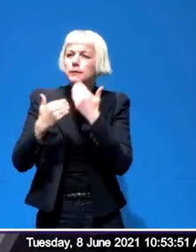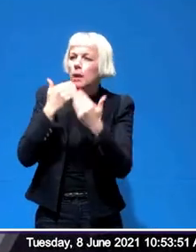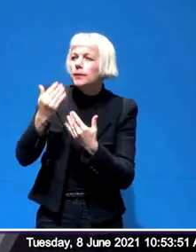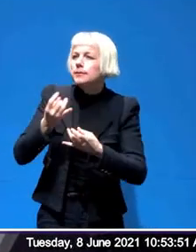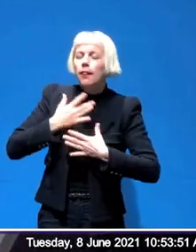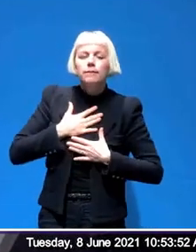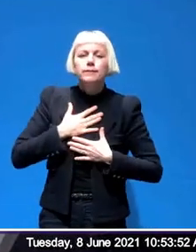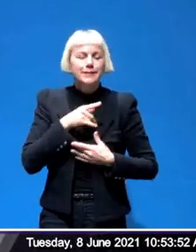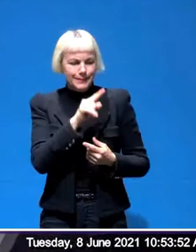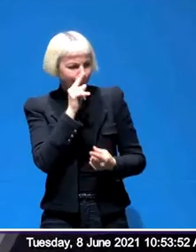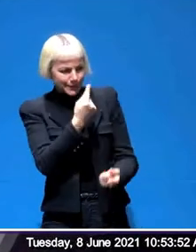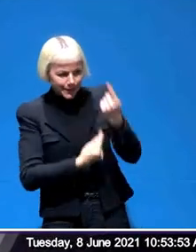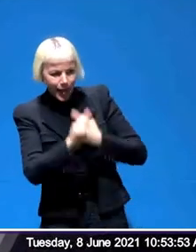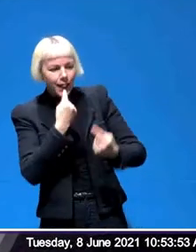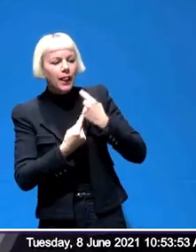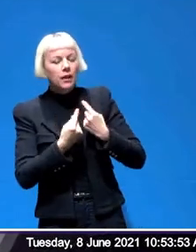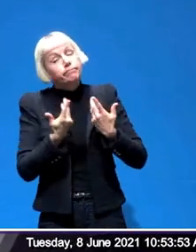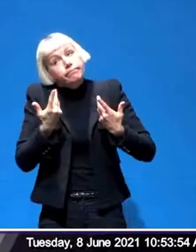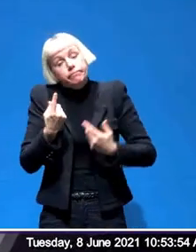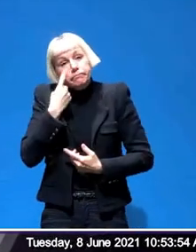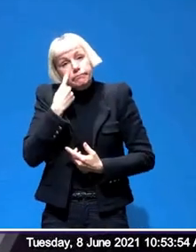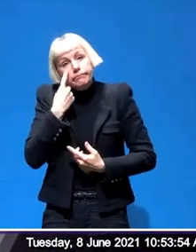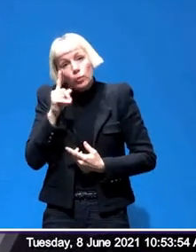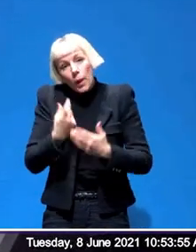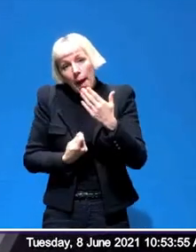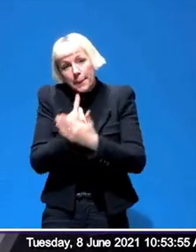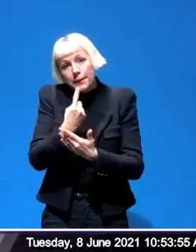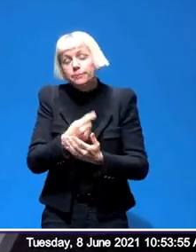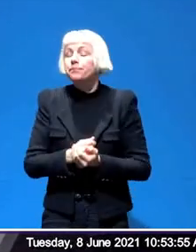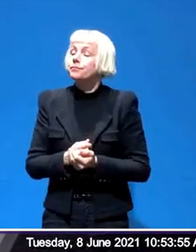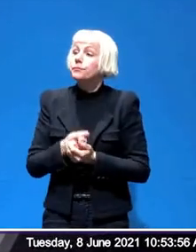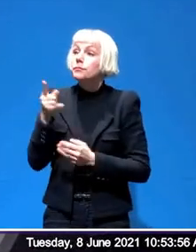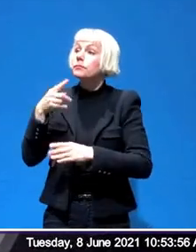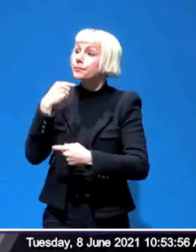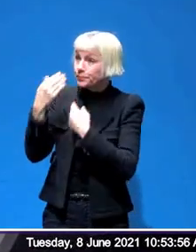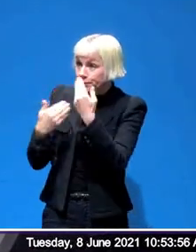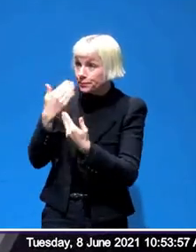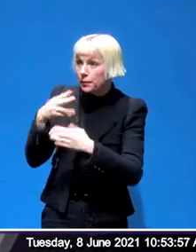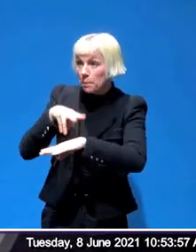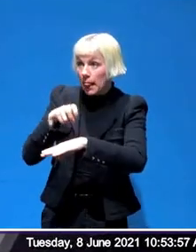what had happened to him. Over the course of the next few months, the police investigated the matter.